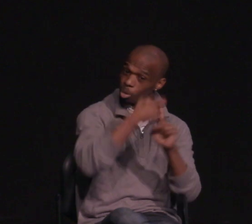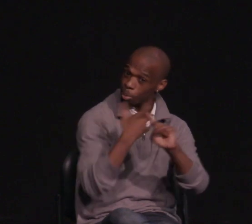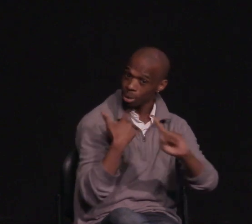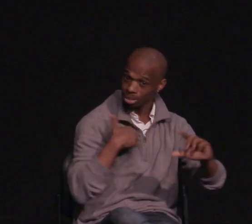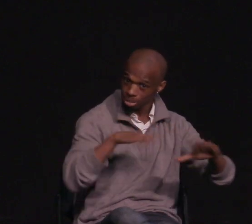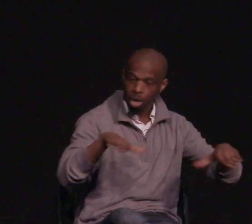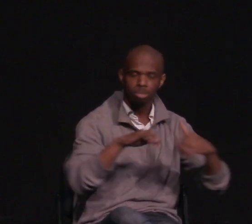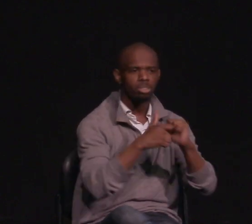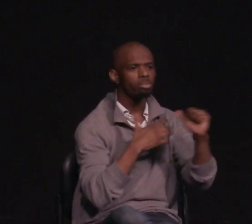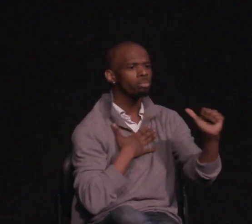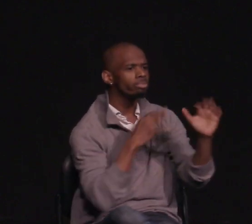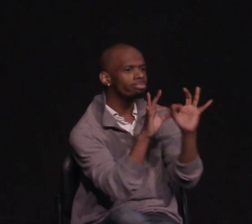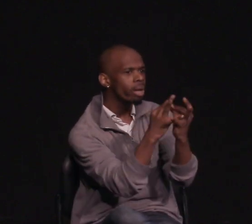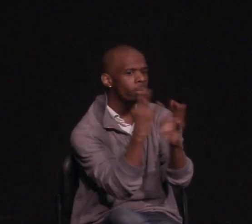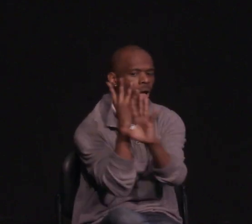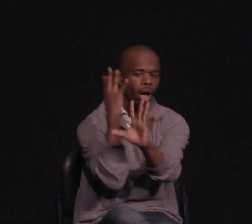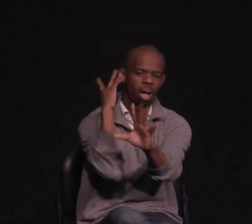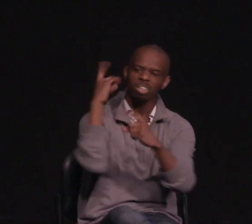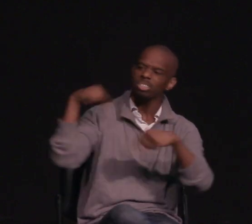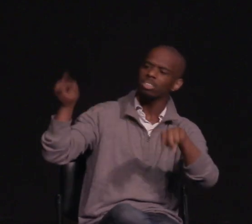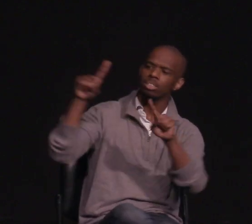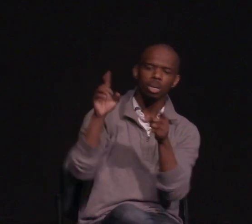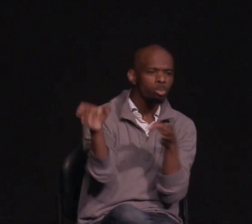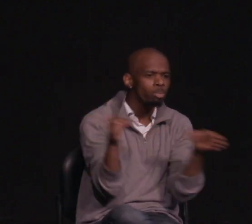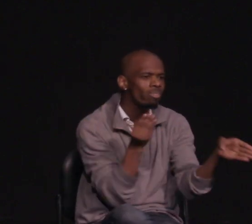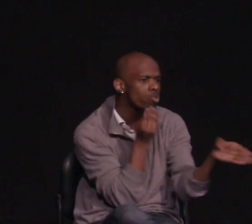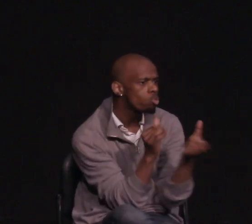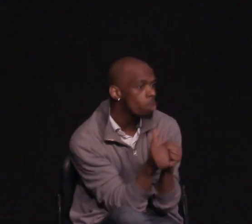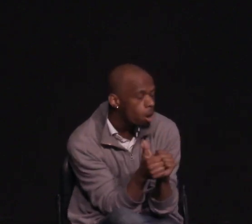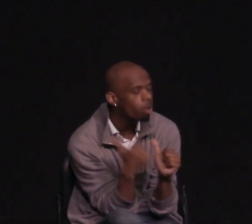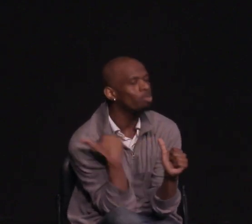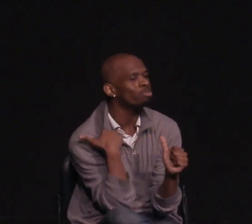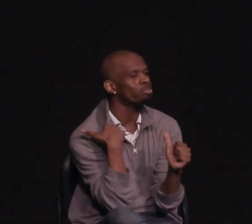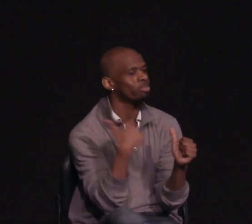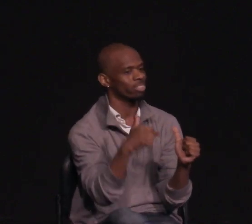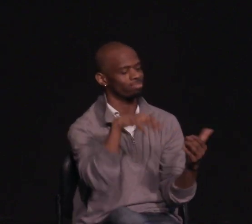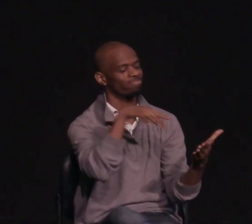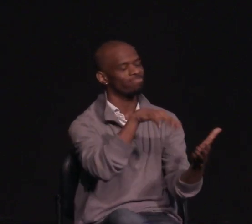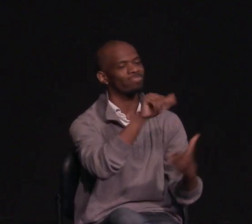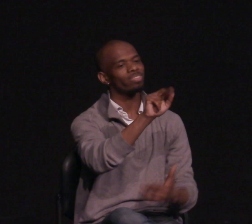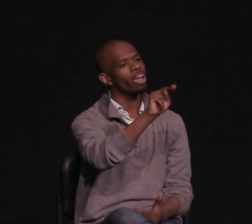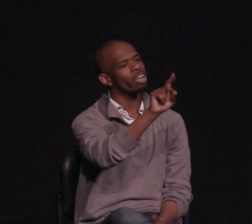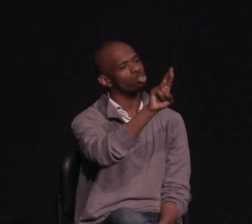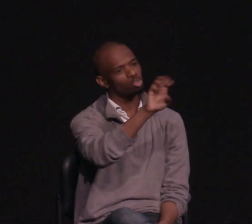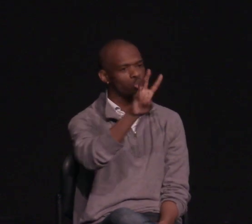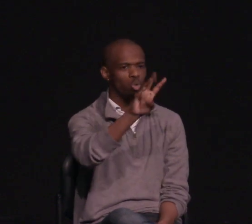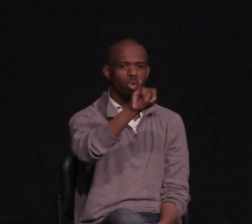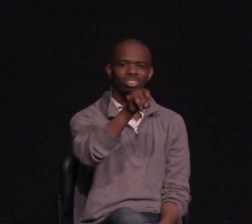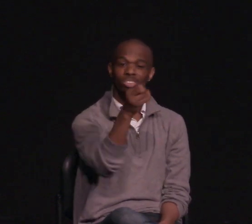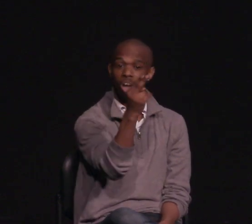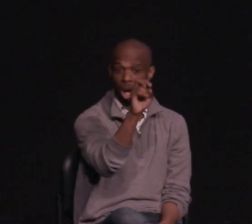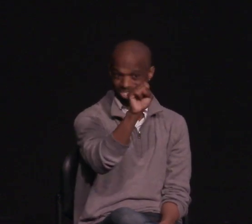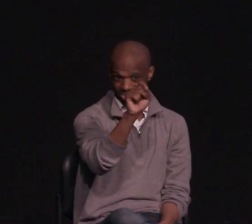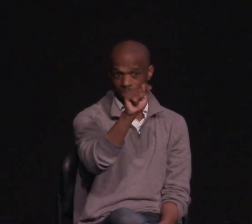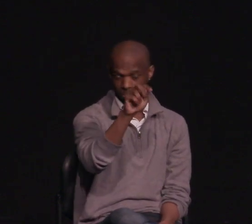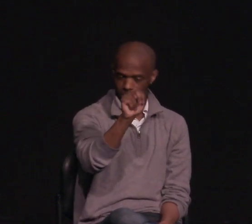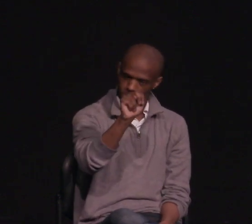came from spending time with my paternal grandfather, Andrew Johnson Terry, in his backyard open farm in Memphis, Tennessee.